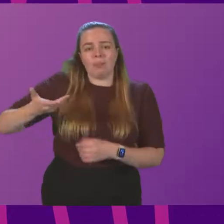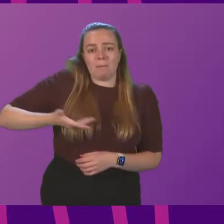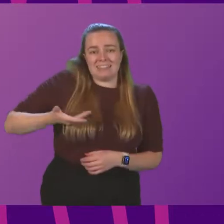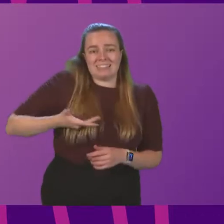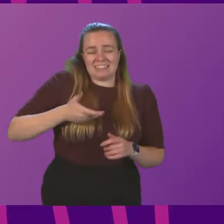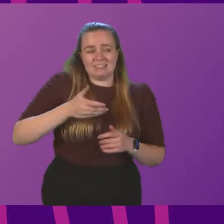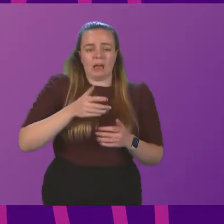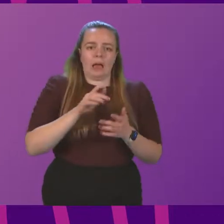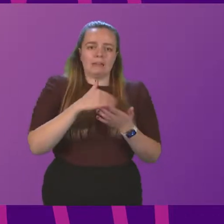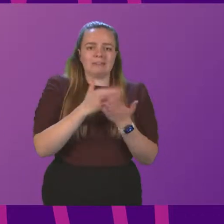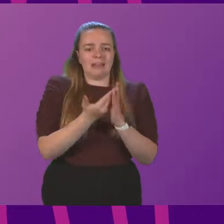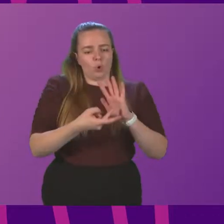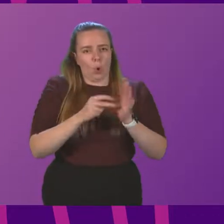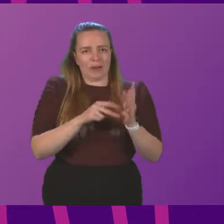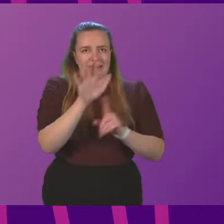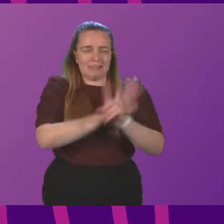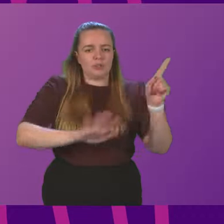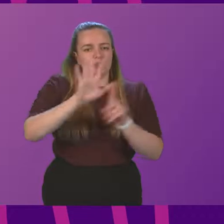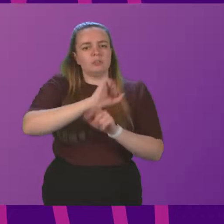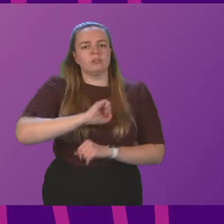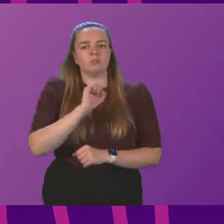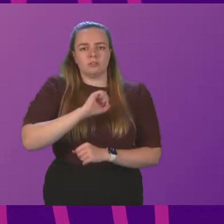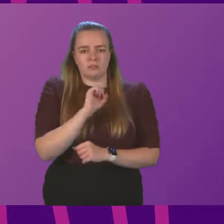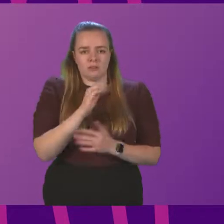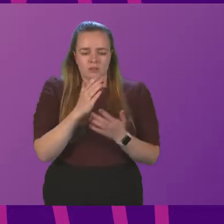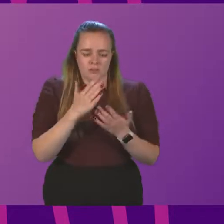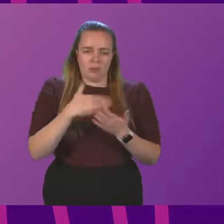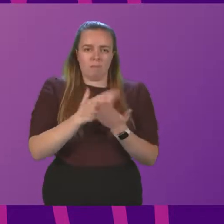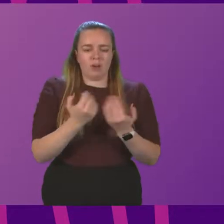and sectoral organisations right across the country as part of our continuing conversations